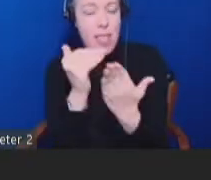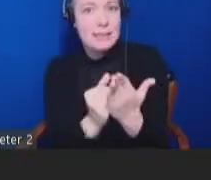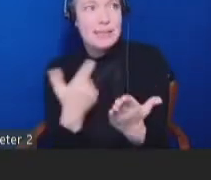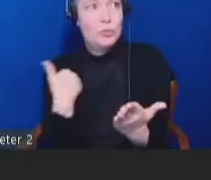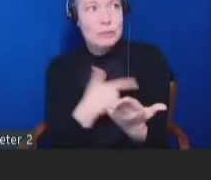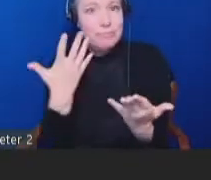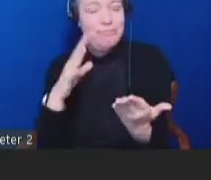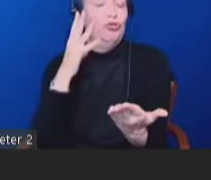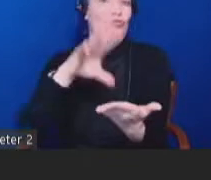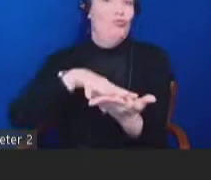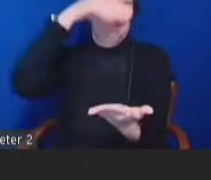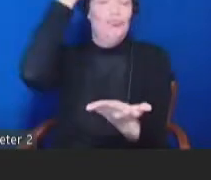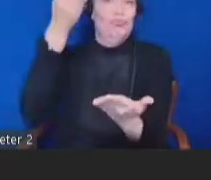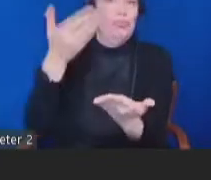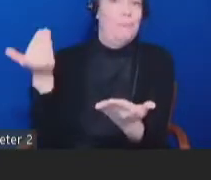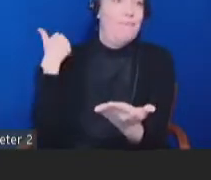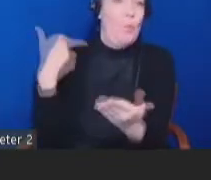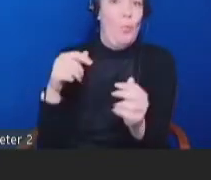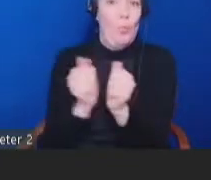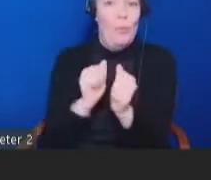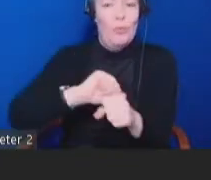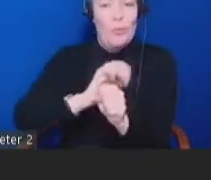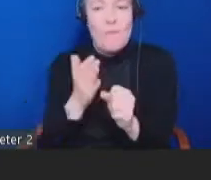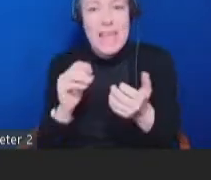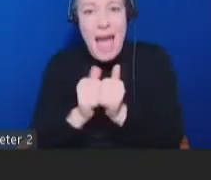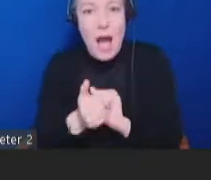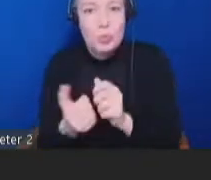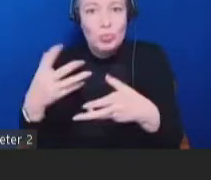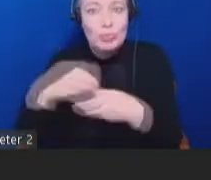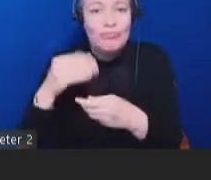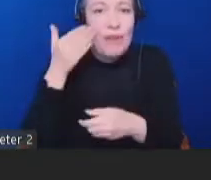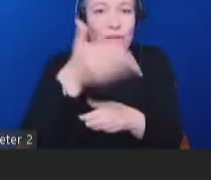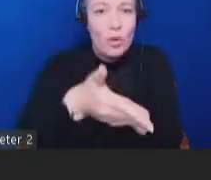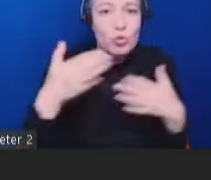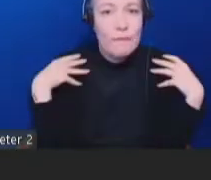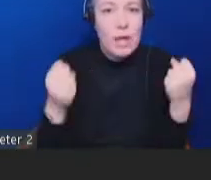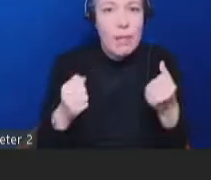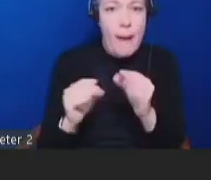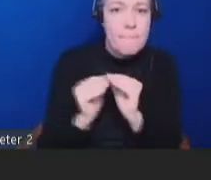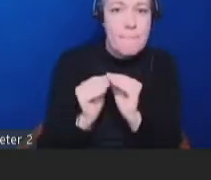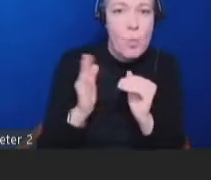those within health and those that are beyond that participate in a more dynamic ecosystem.